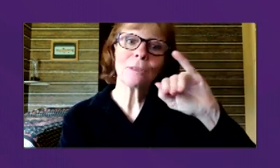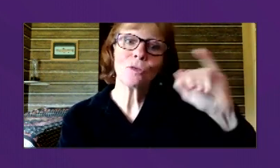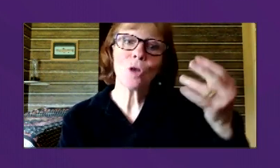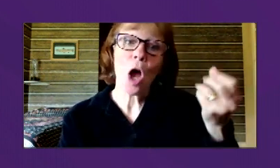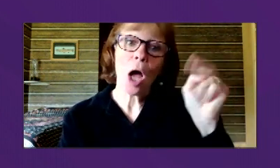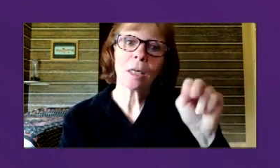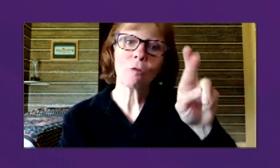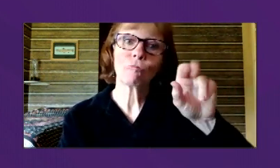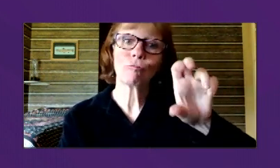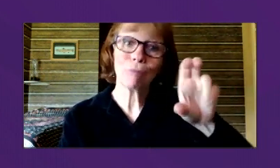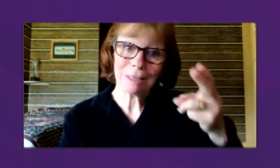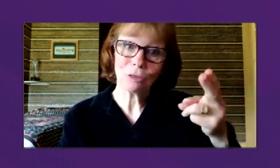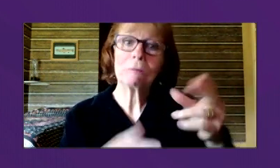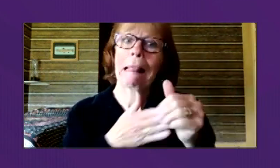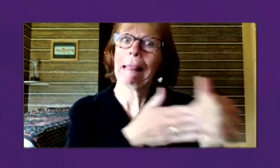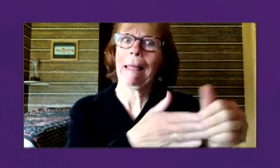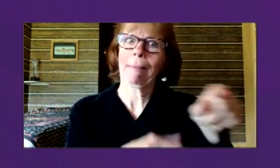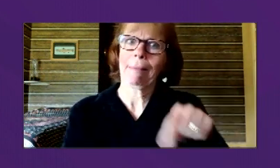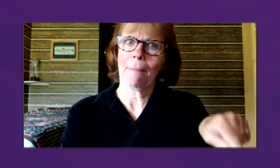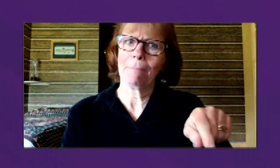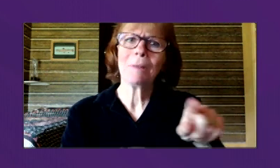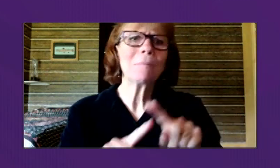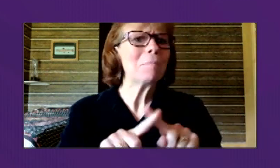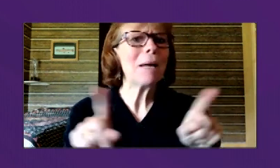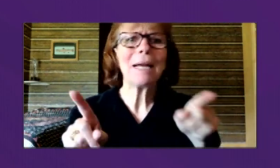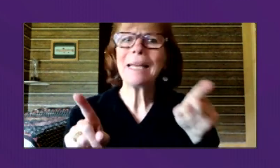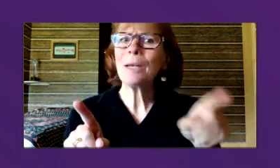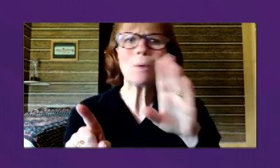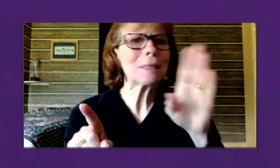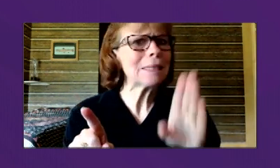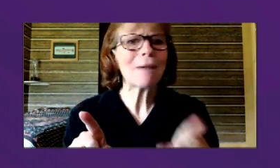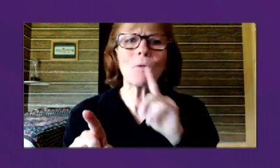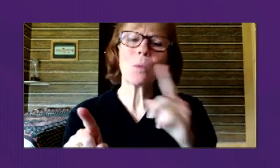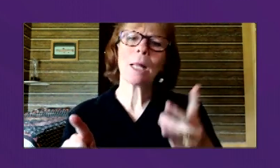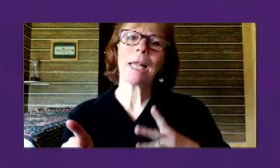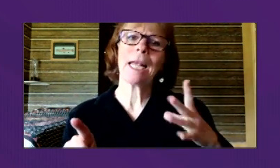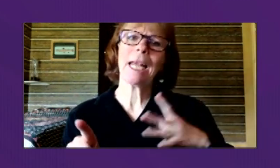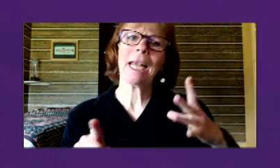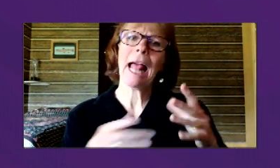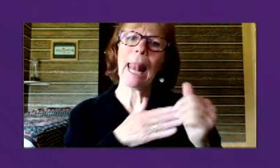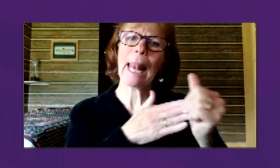However, John Ridge was never the official leader or principal chief of Cherokee Nation.